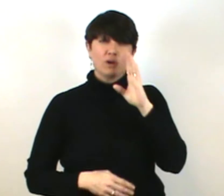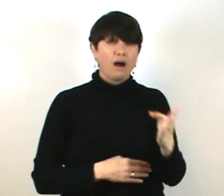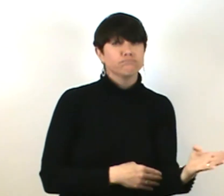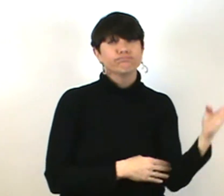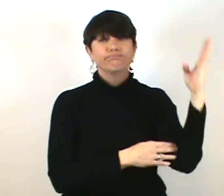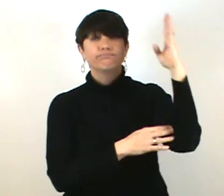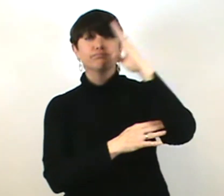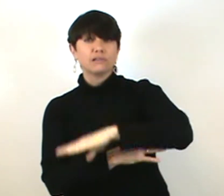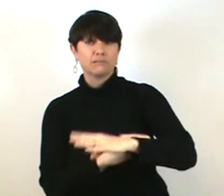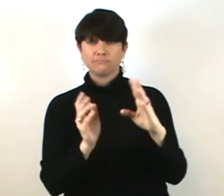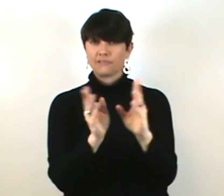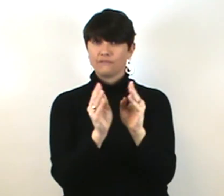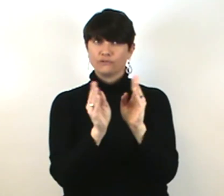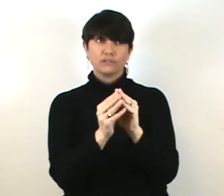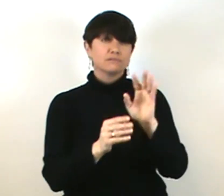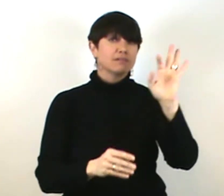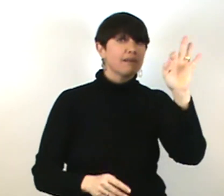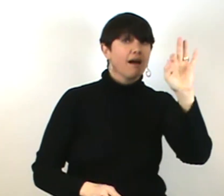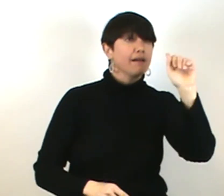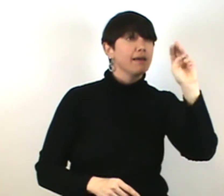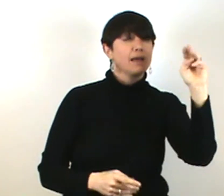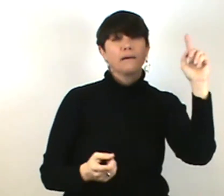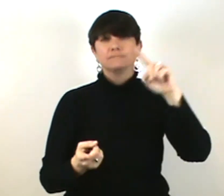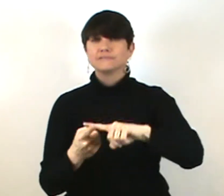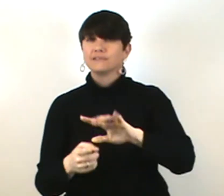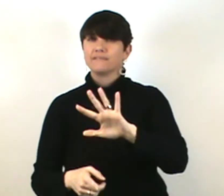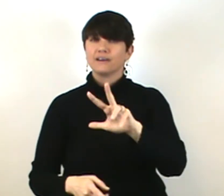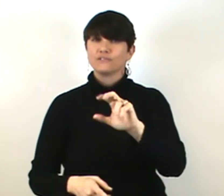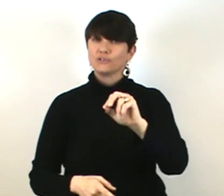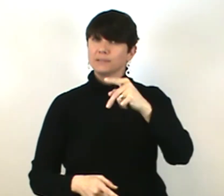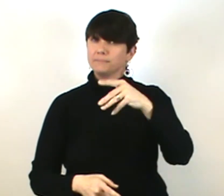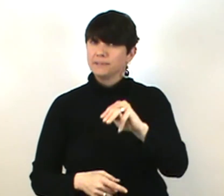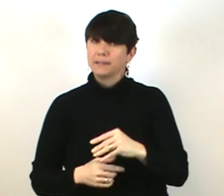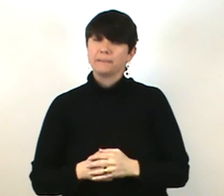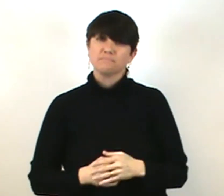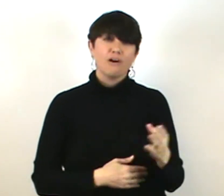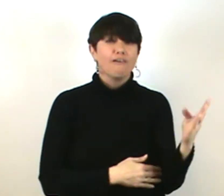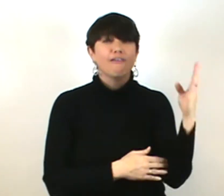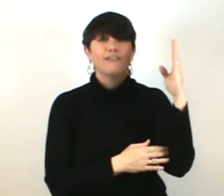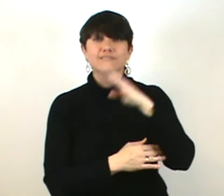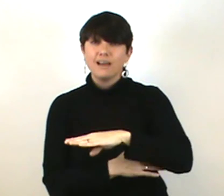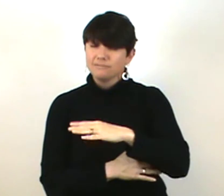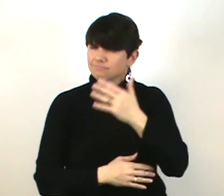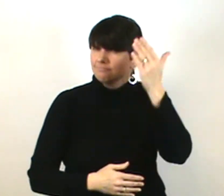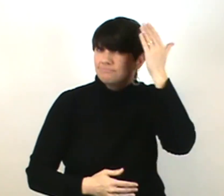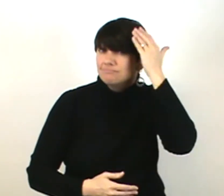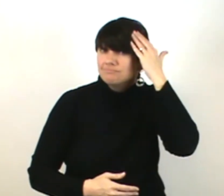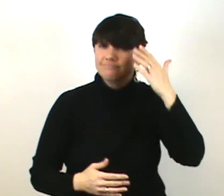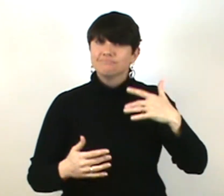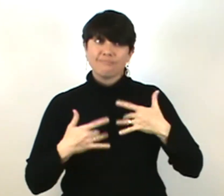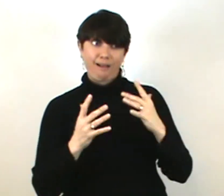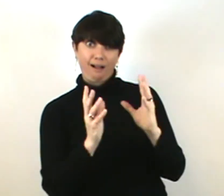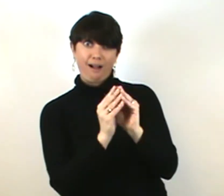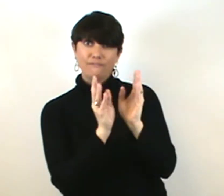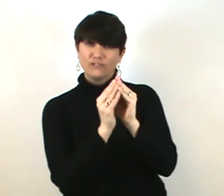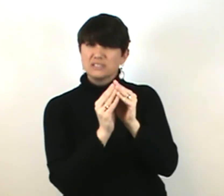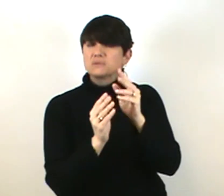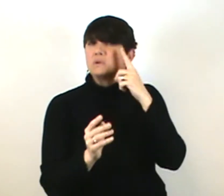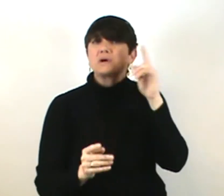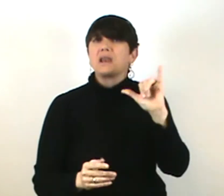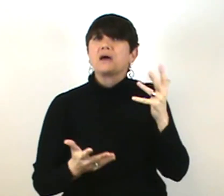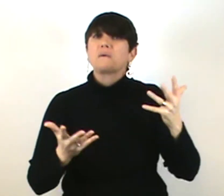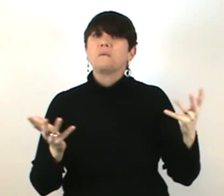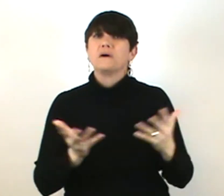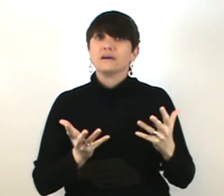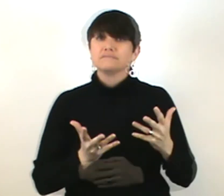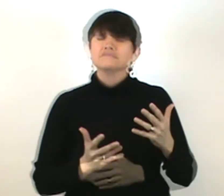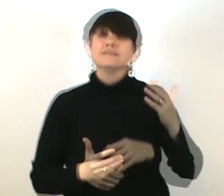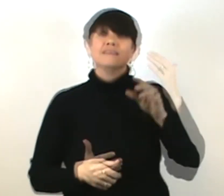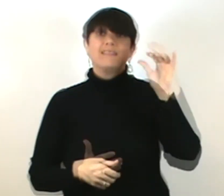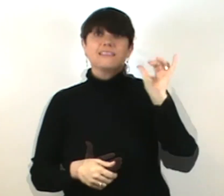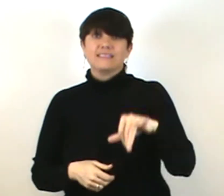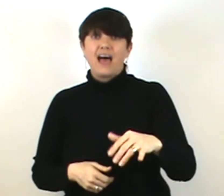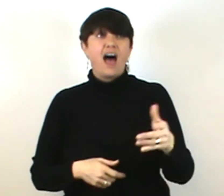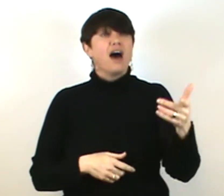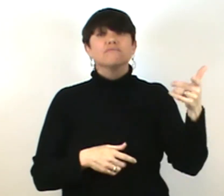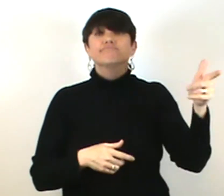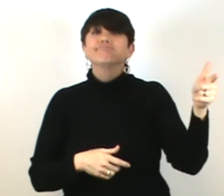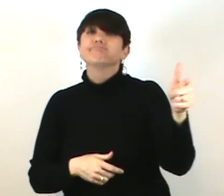This is an all day forum from 9am to 5:30pm. All day we will have various presenters